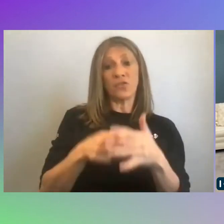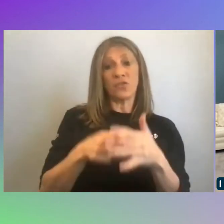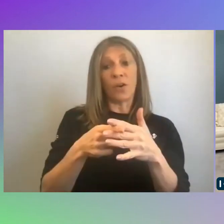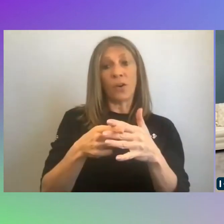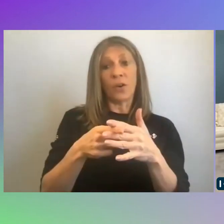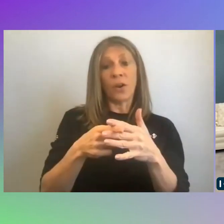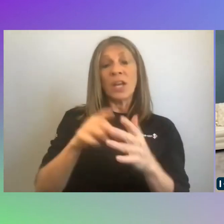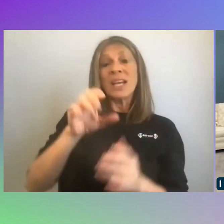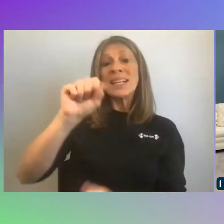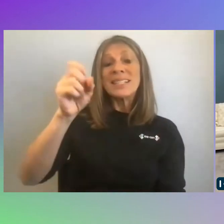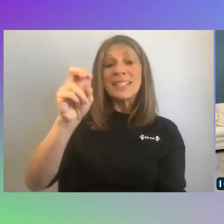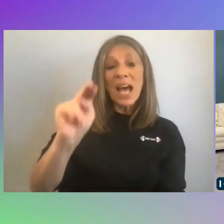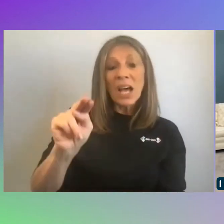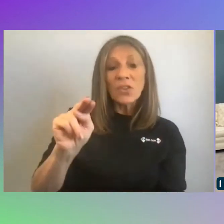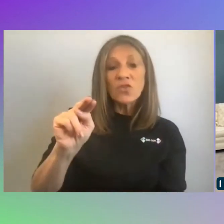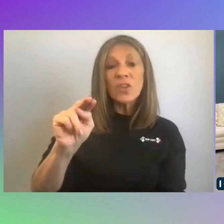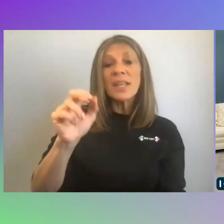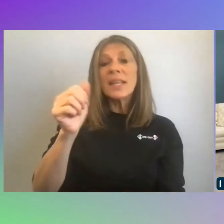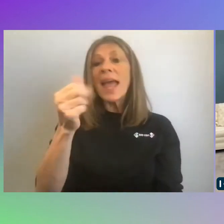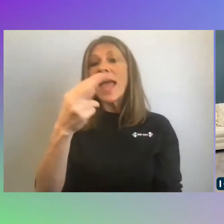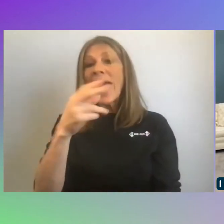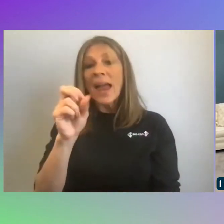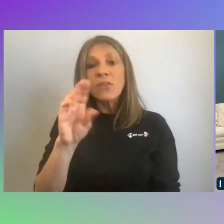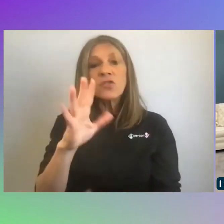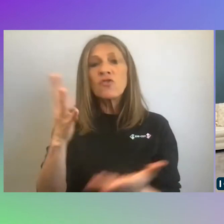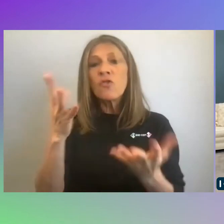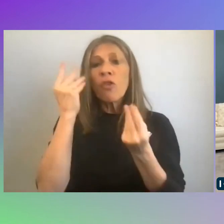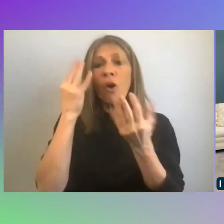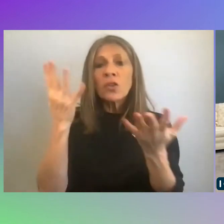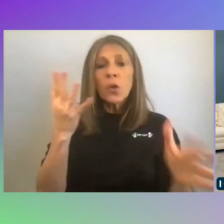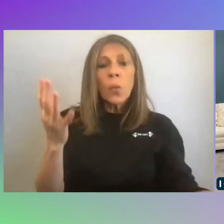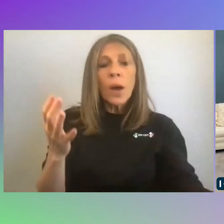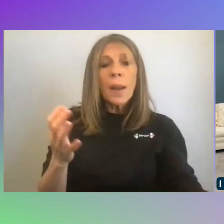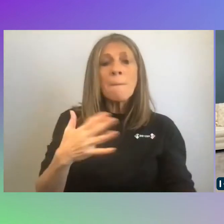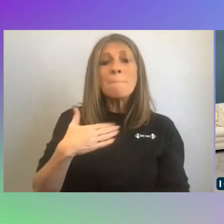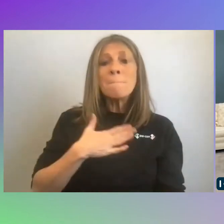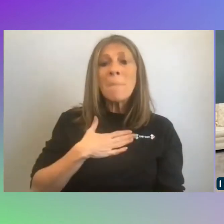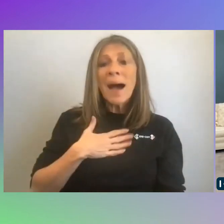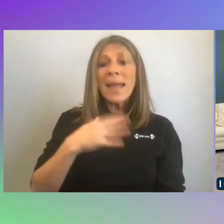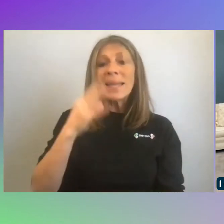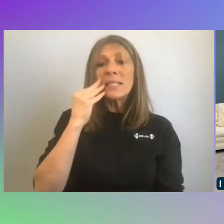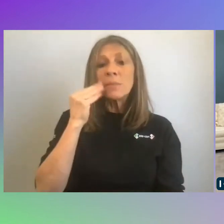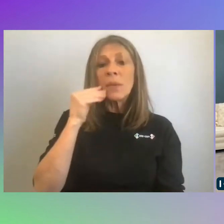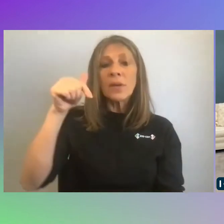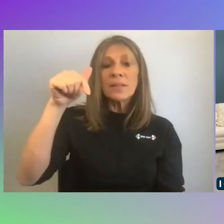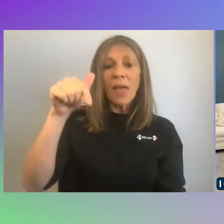Harris, what are your thoughts? My experience on this has been